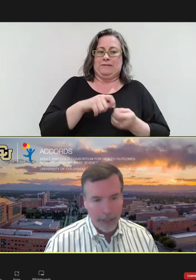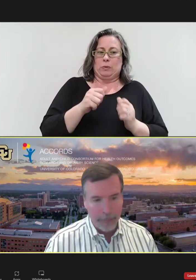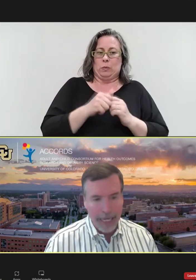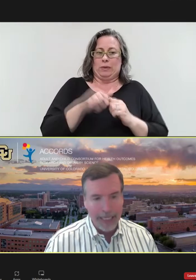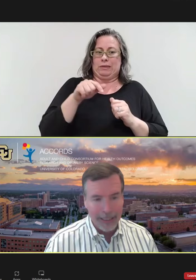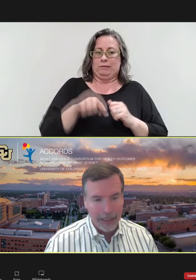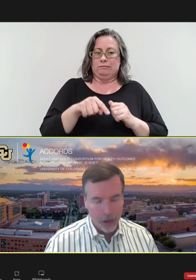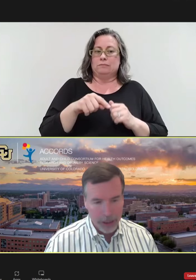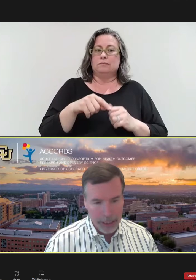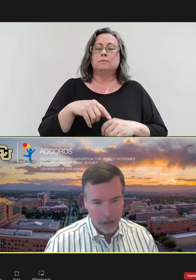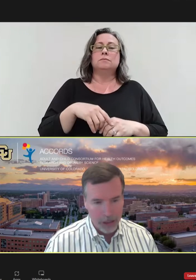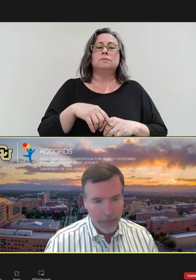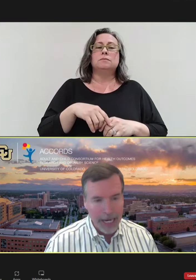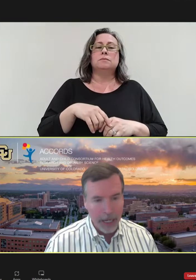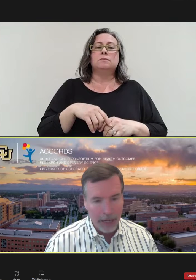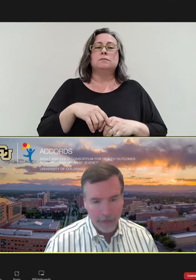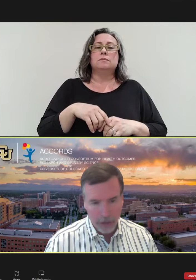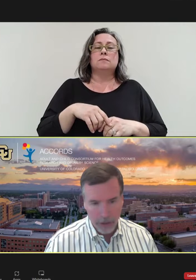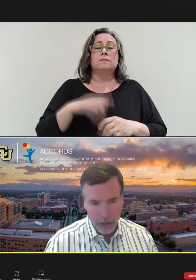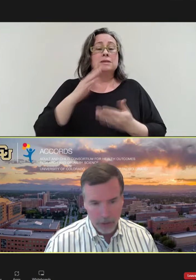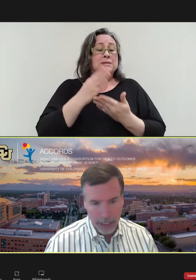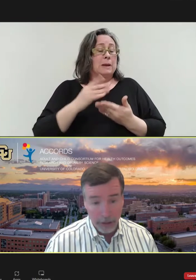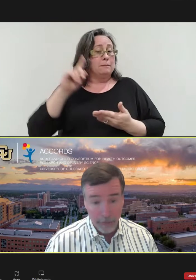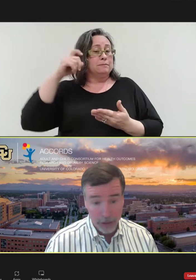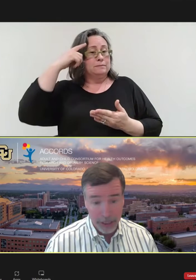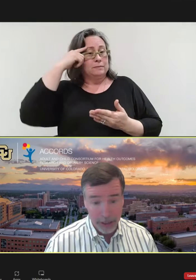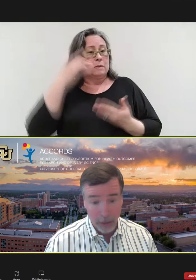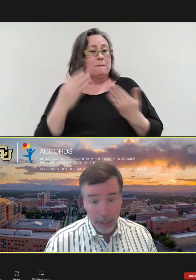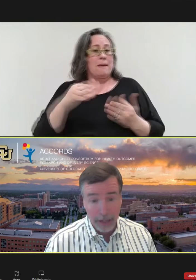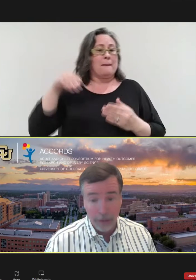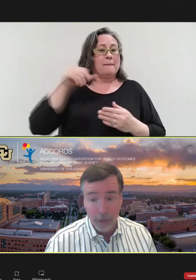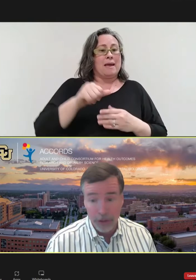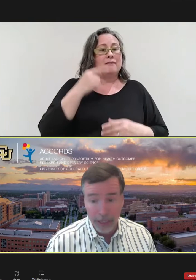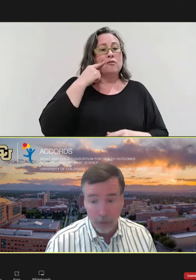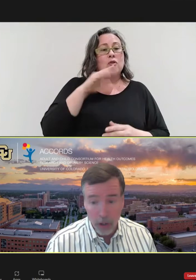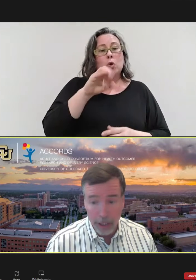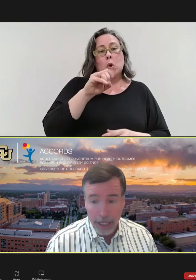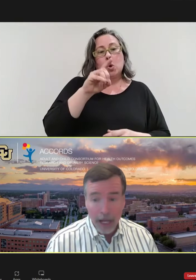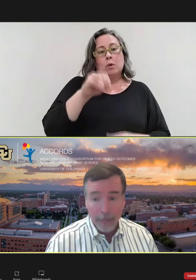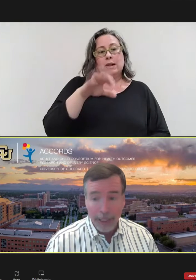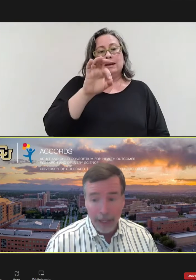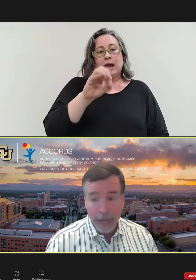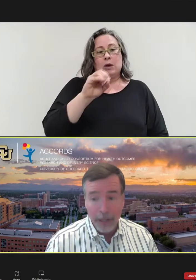They may -- jurisdictions may pay for codes 90460 and 90471 but cannot pay